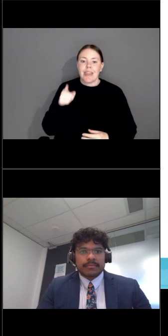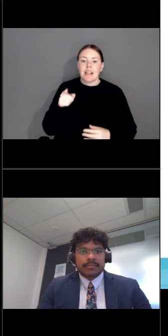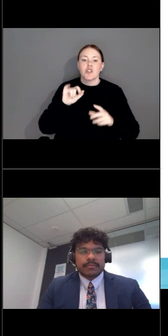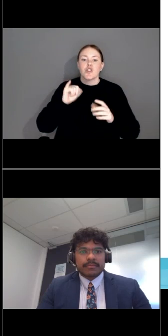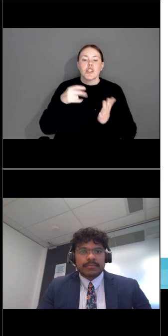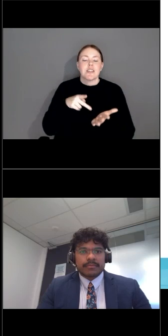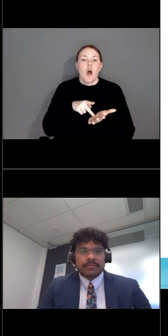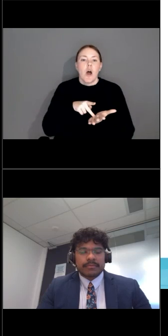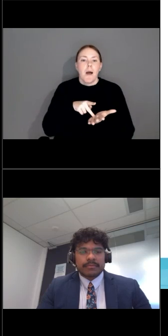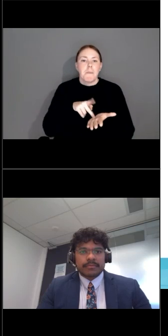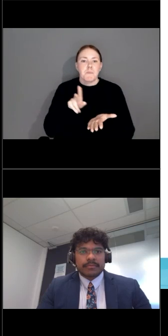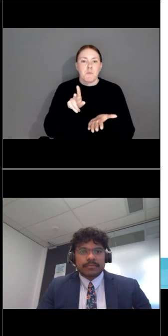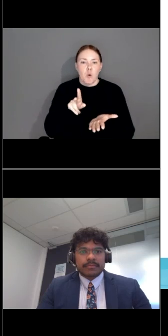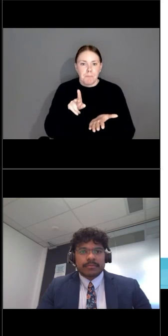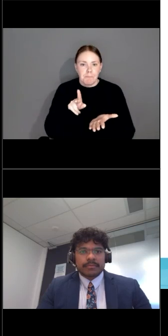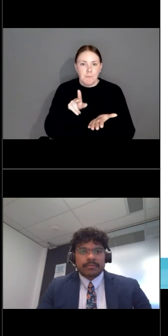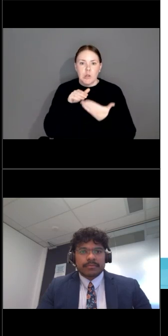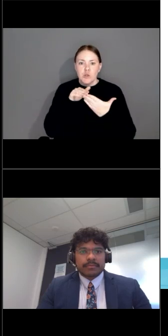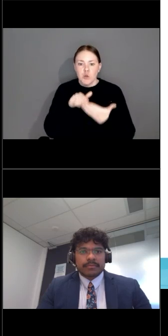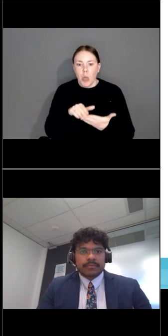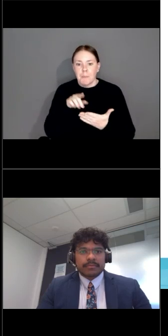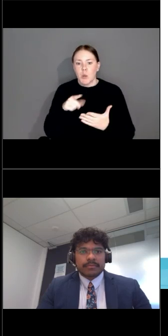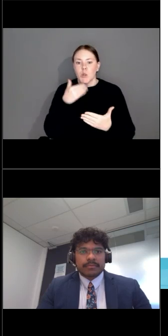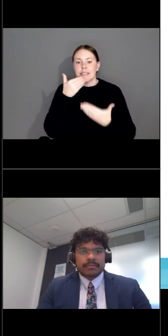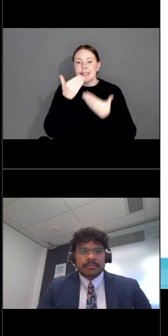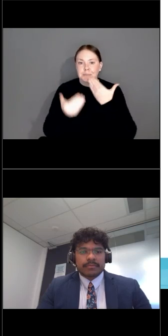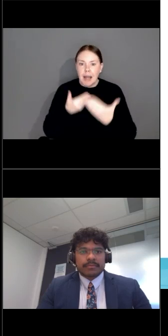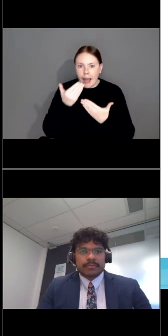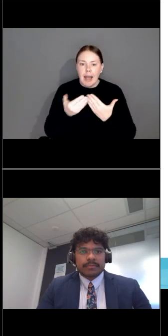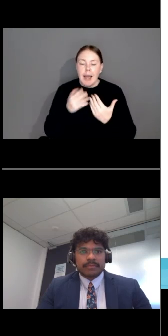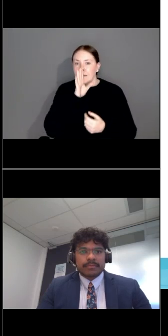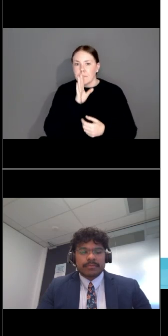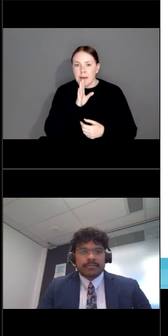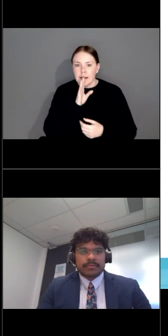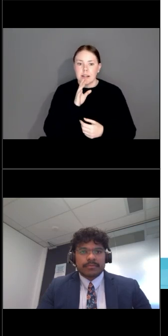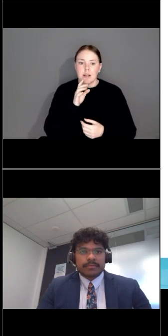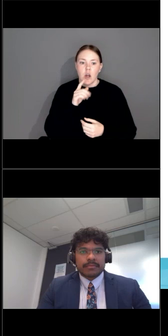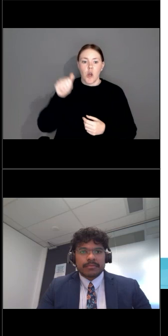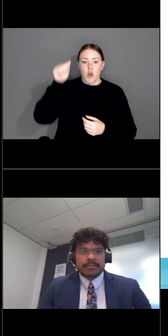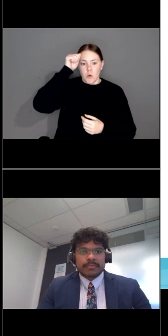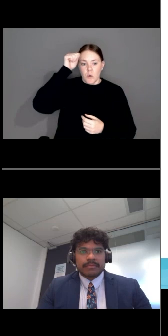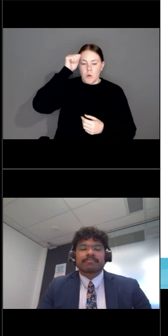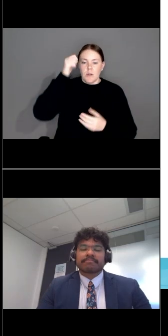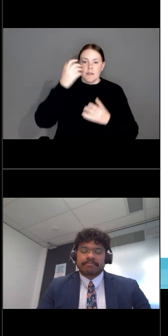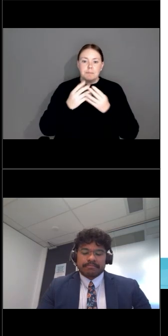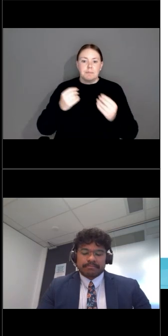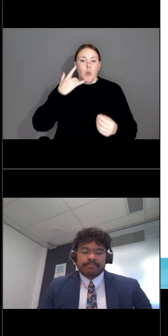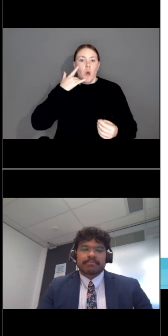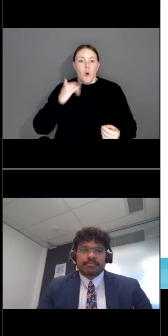for those non- lawyers of us out there to give a legally accurate description of what a prosecutor